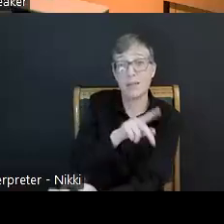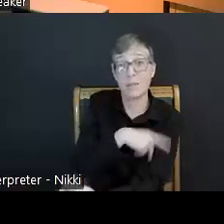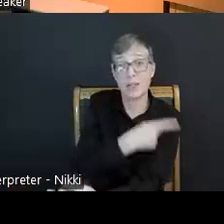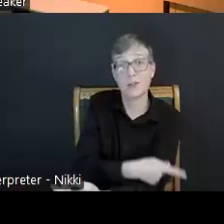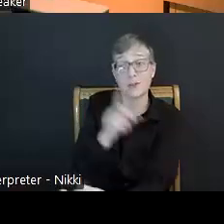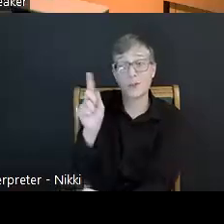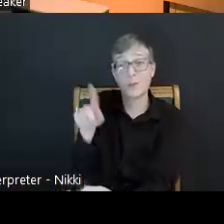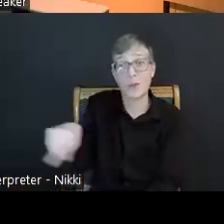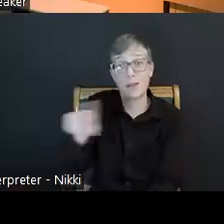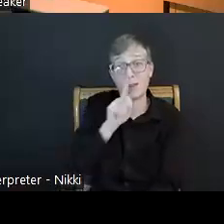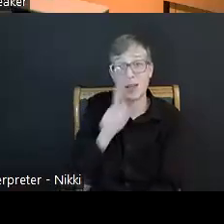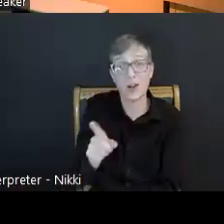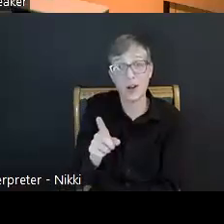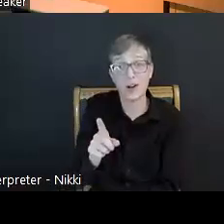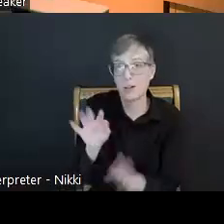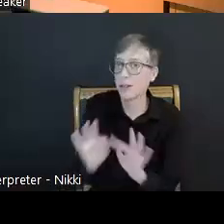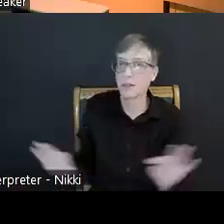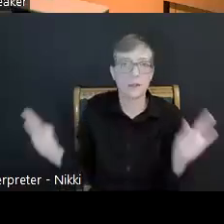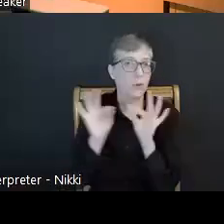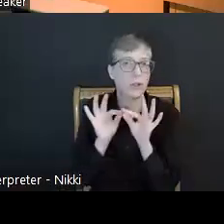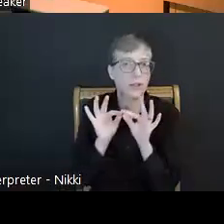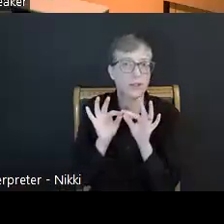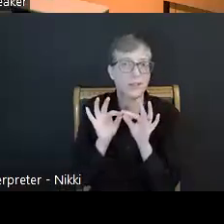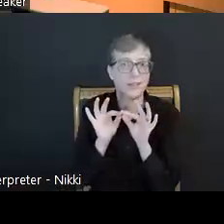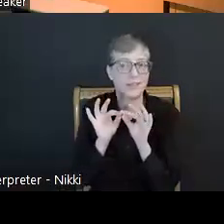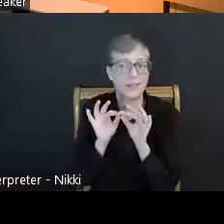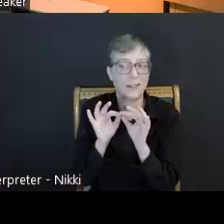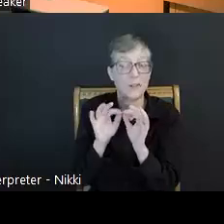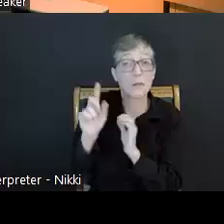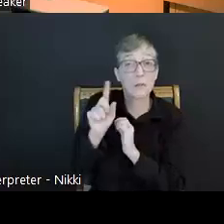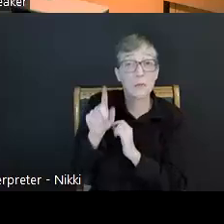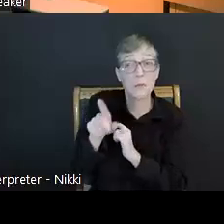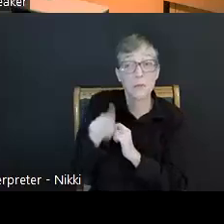them to be but they be able to recognize where they're at and so I think the the expectation